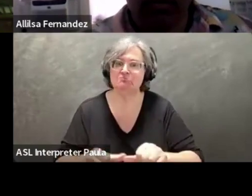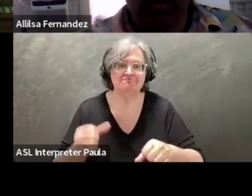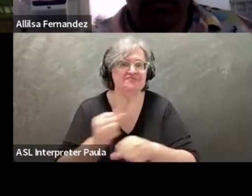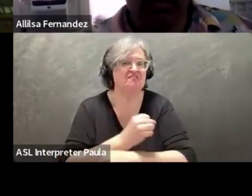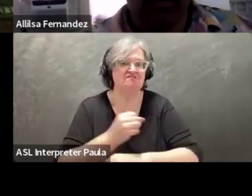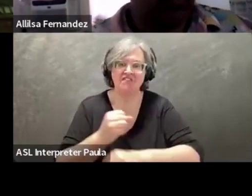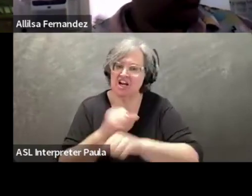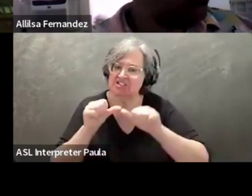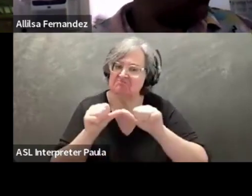we have come